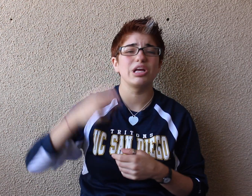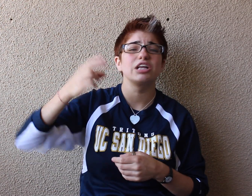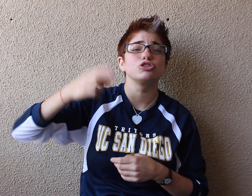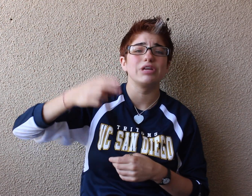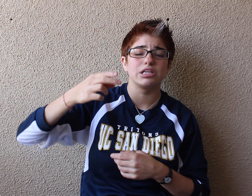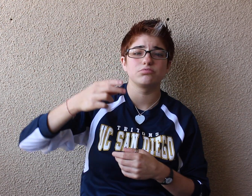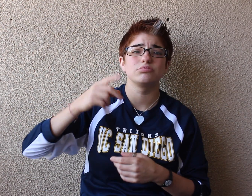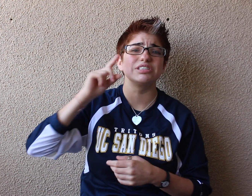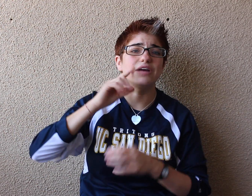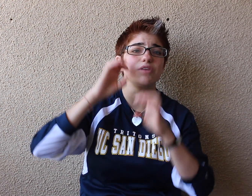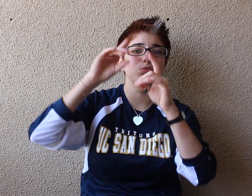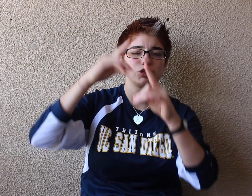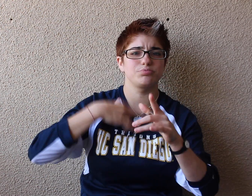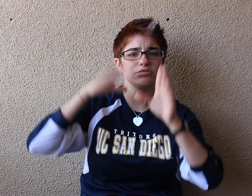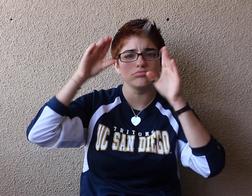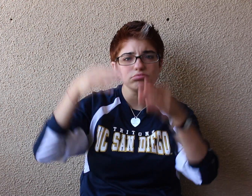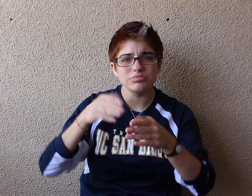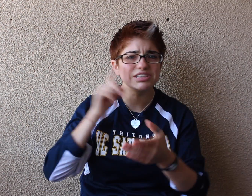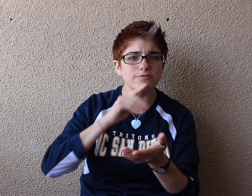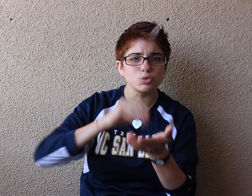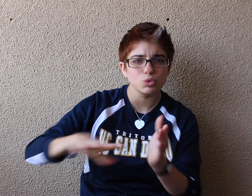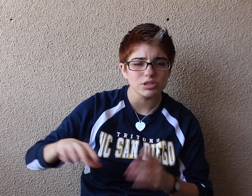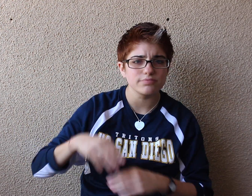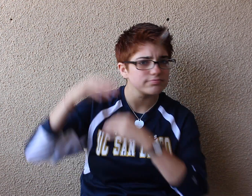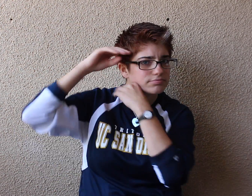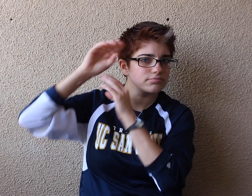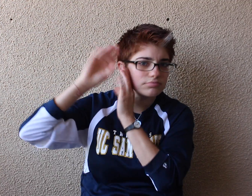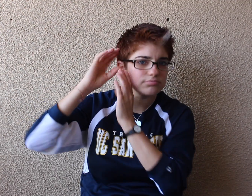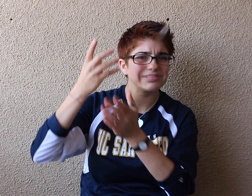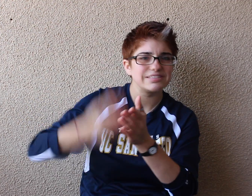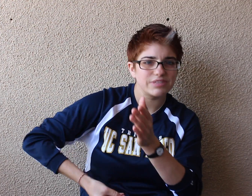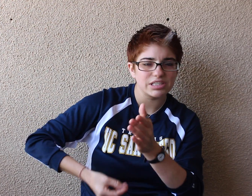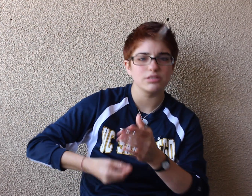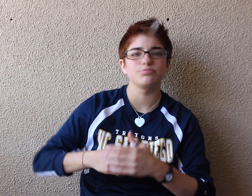Historically, Deaf education usually has their focus on Deaf students, especially their deficiency of hearing.